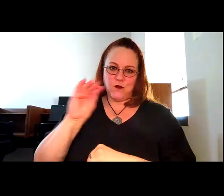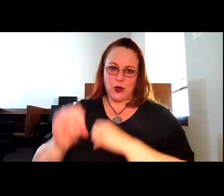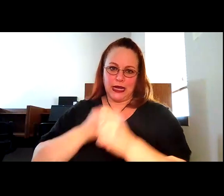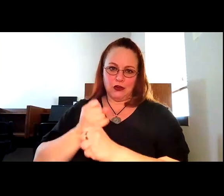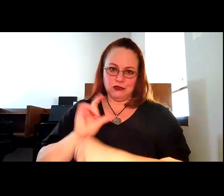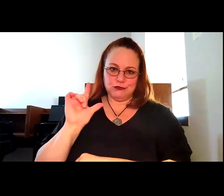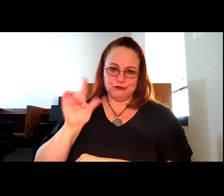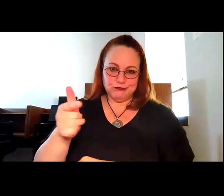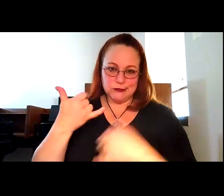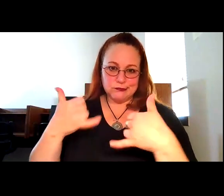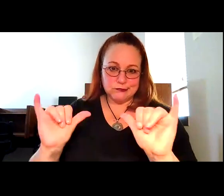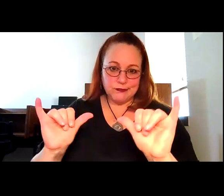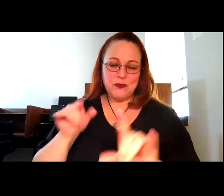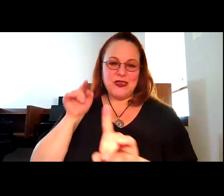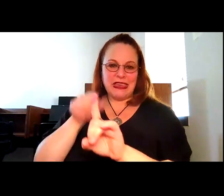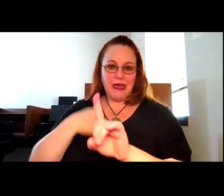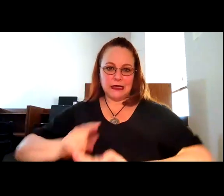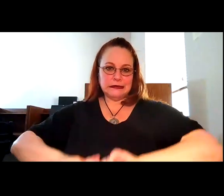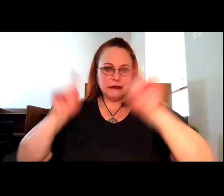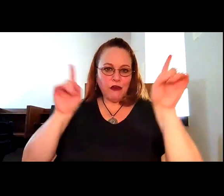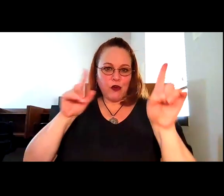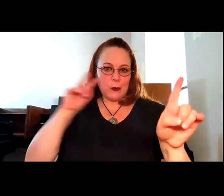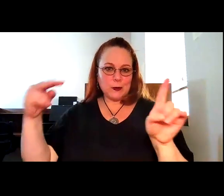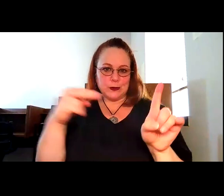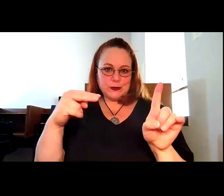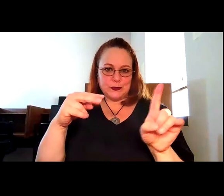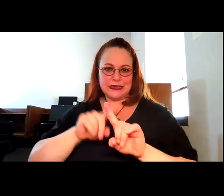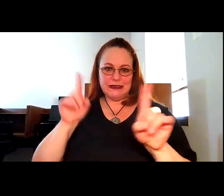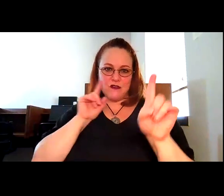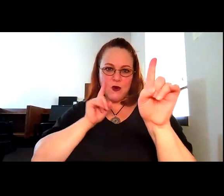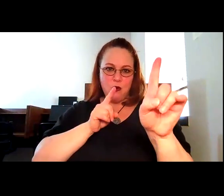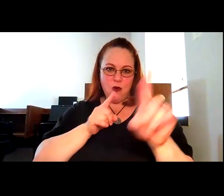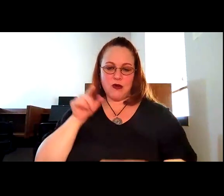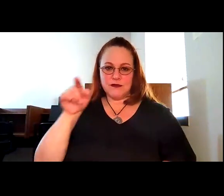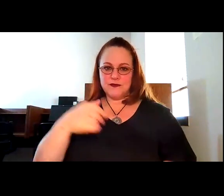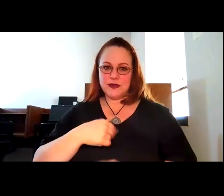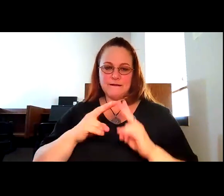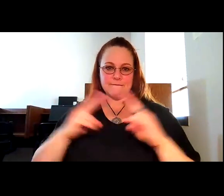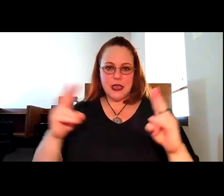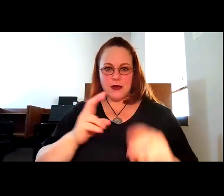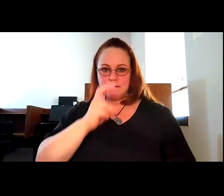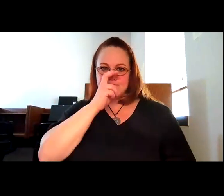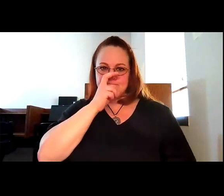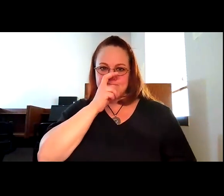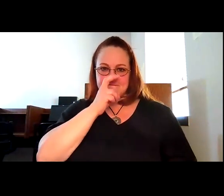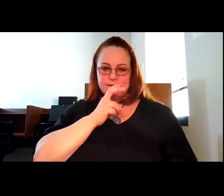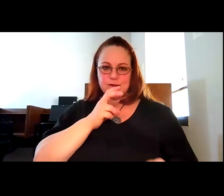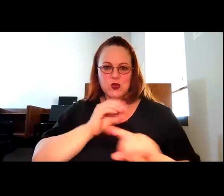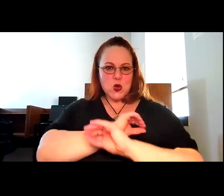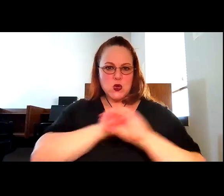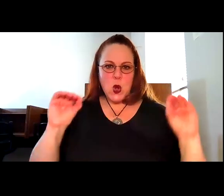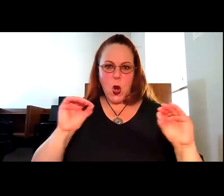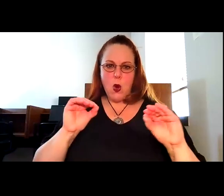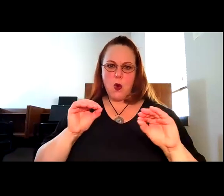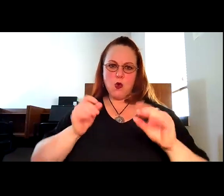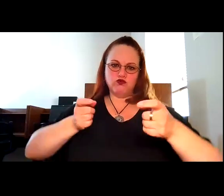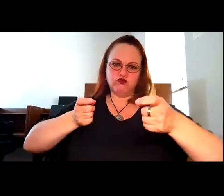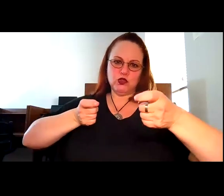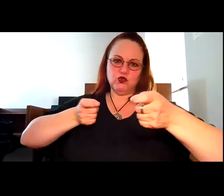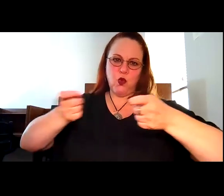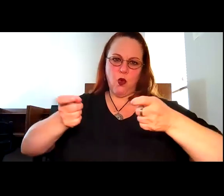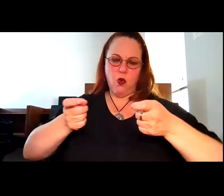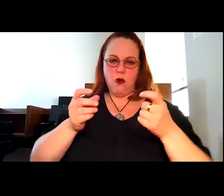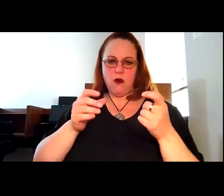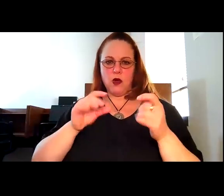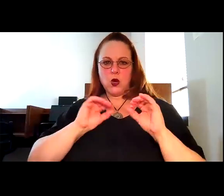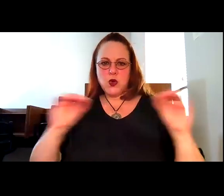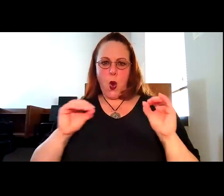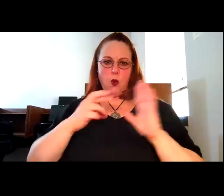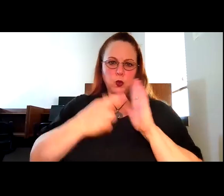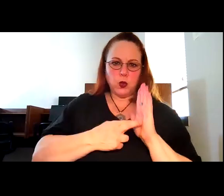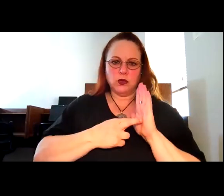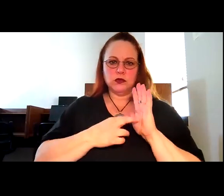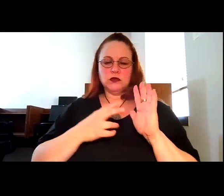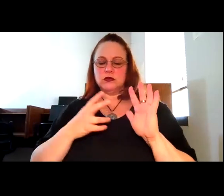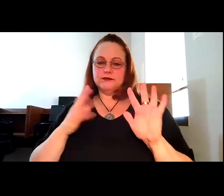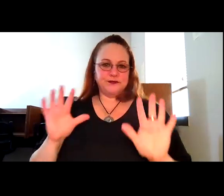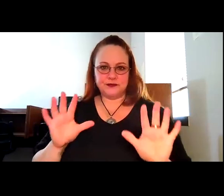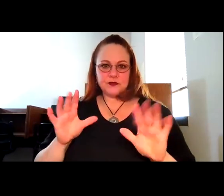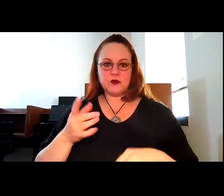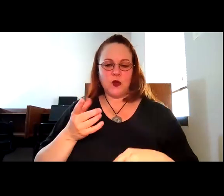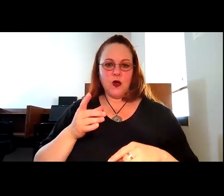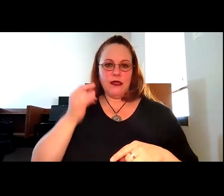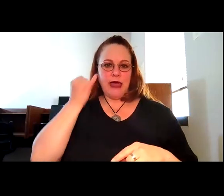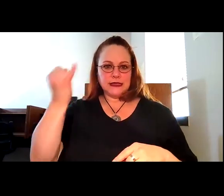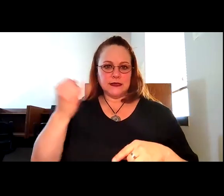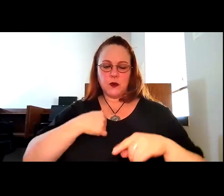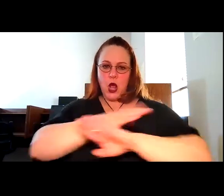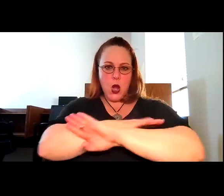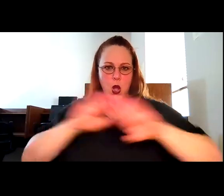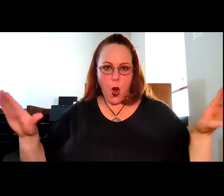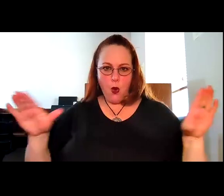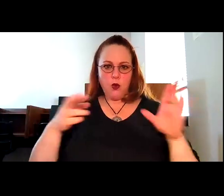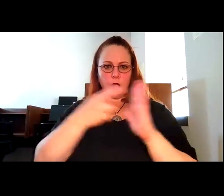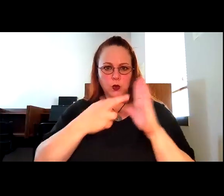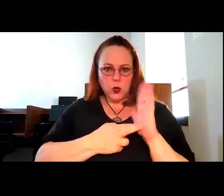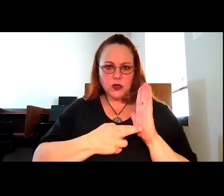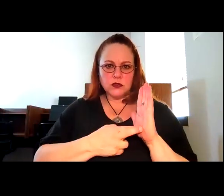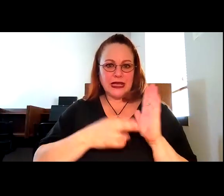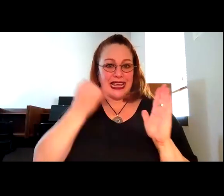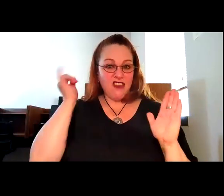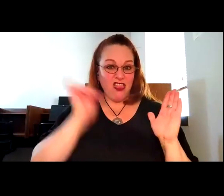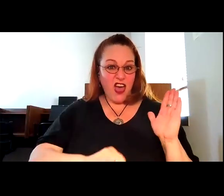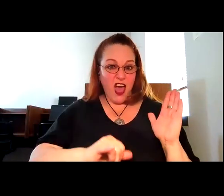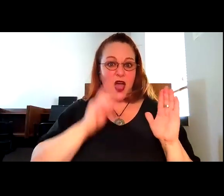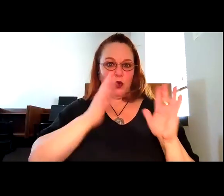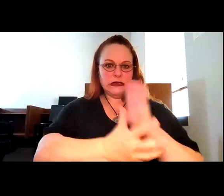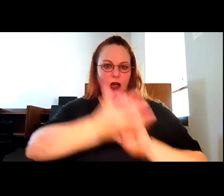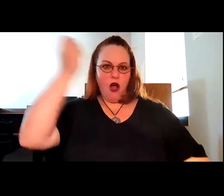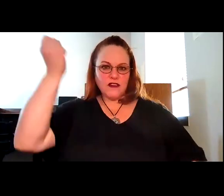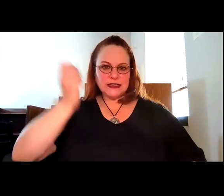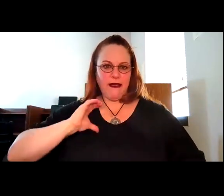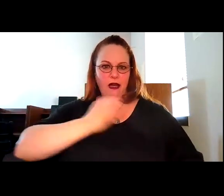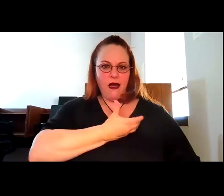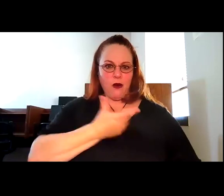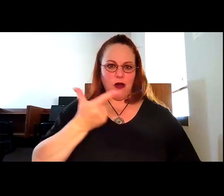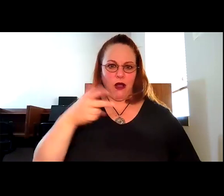Robyn Thomas: had a very different agenda and that Agenda was a very hard line, anti-regulation approach what we call in lawyering the slippery slope. So the idea that we couldn't have any regulation because that would lead to confiscation of firearms like what happened in Nazi, Germany,